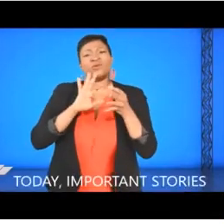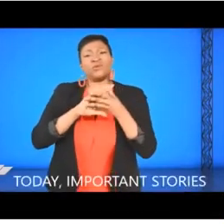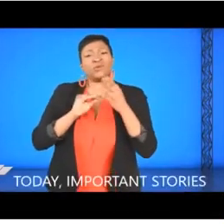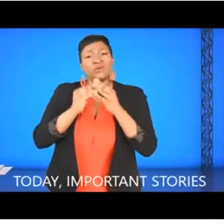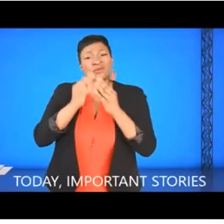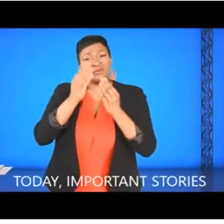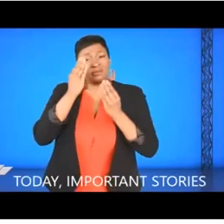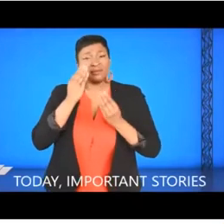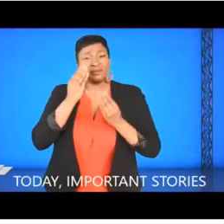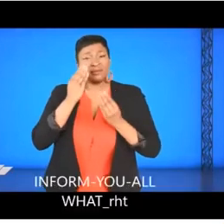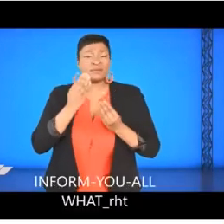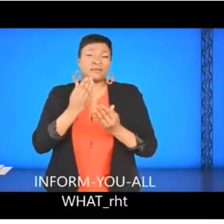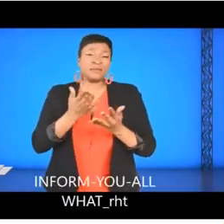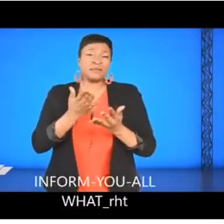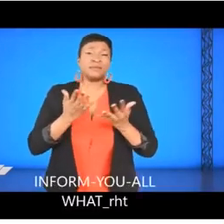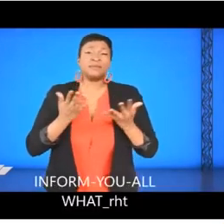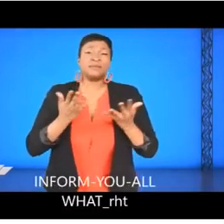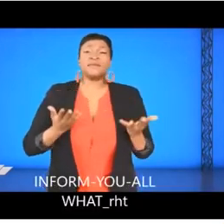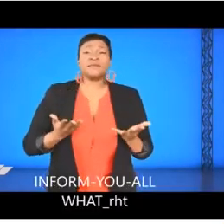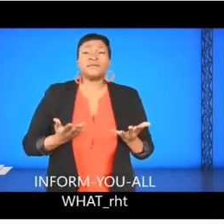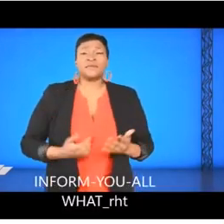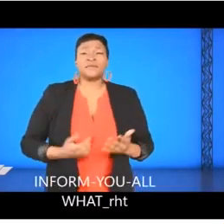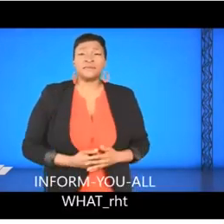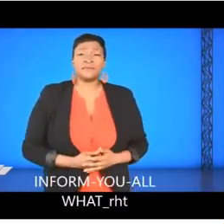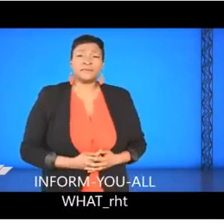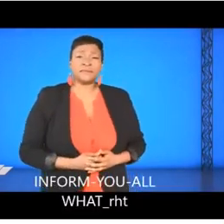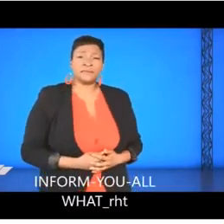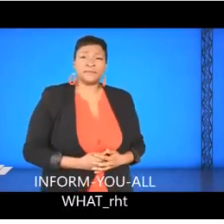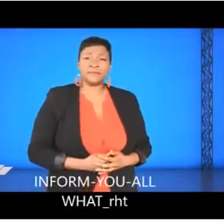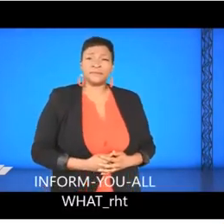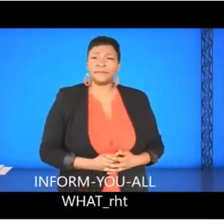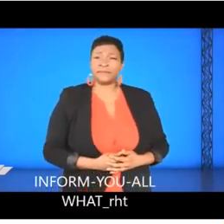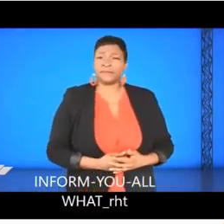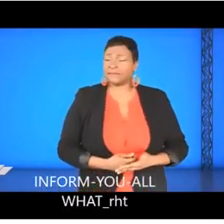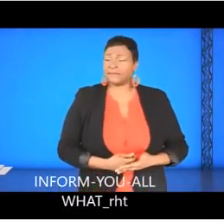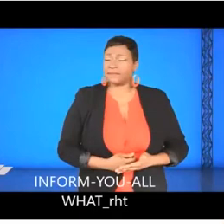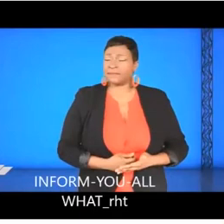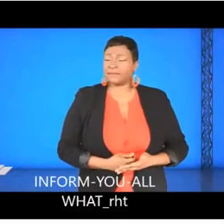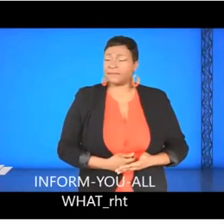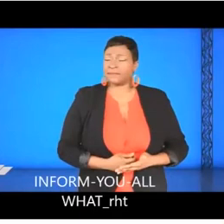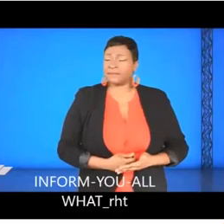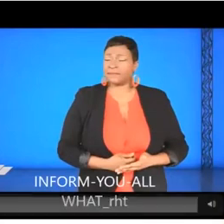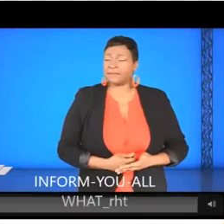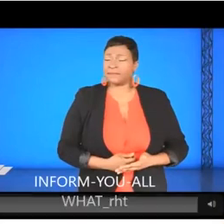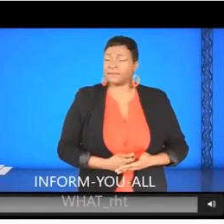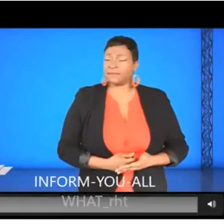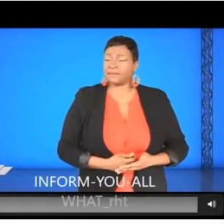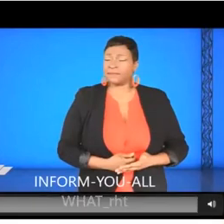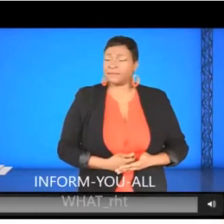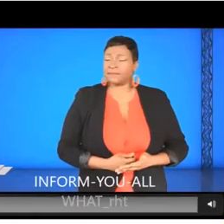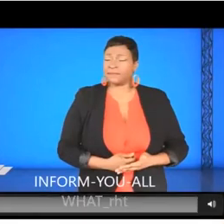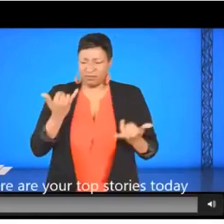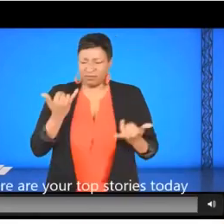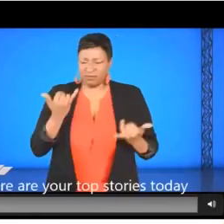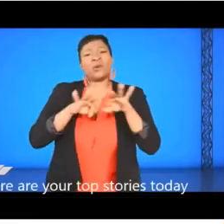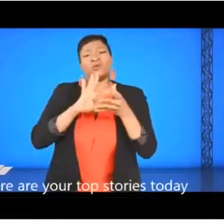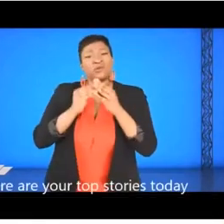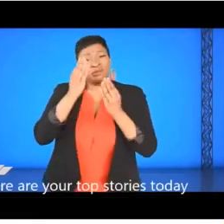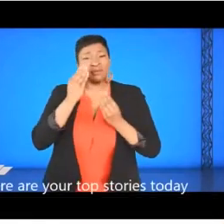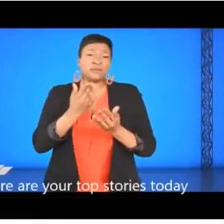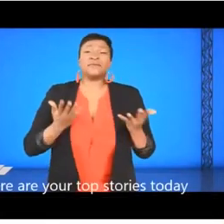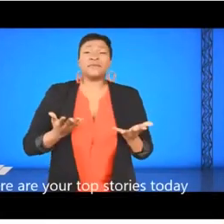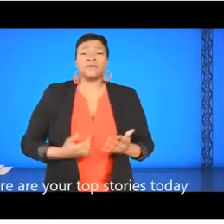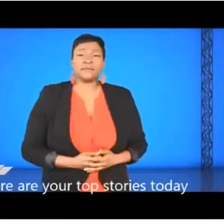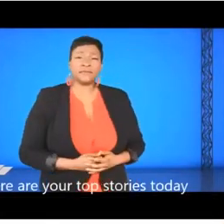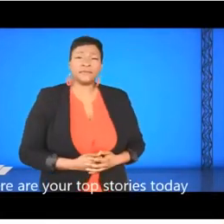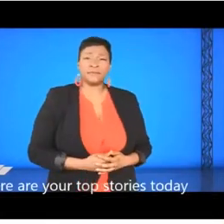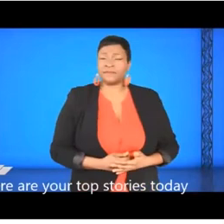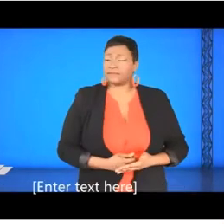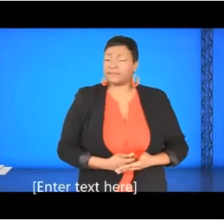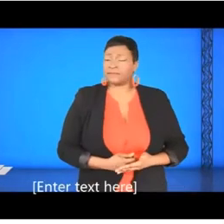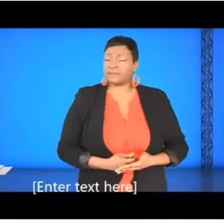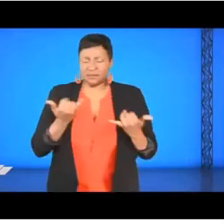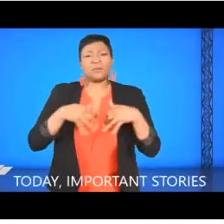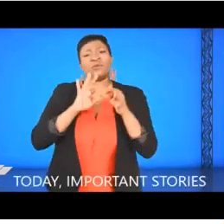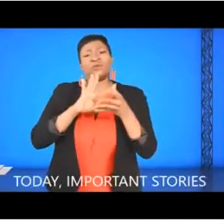IMPORTANT STORIES INFORM-YOU-ALL WHAT. Okay so I'll play it one more time.